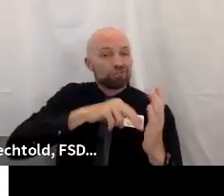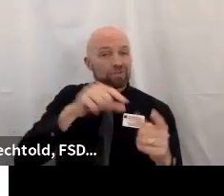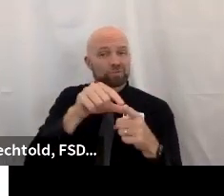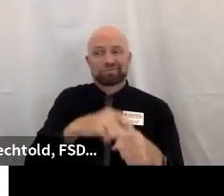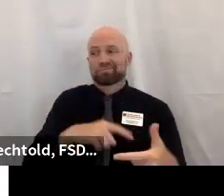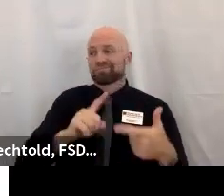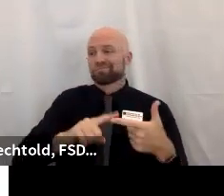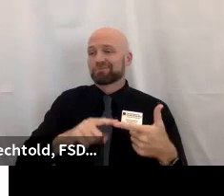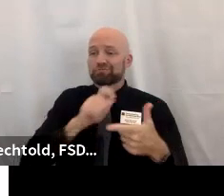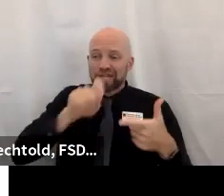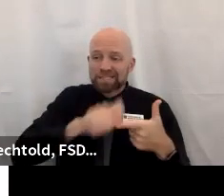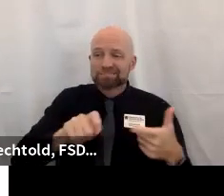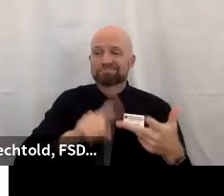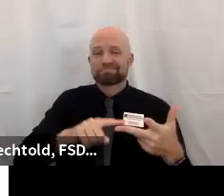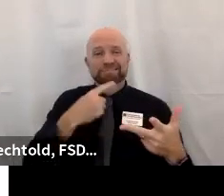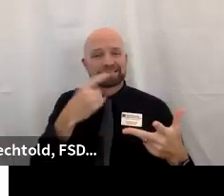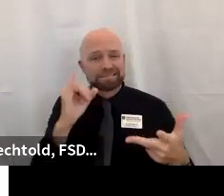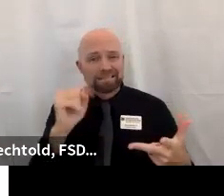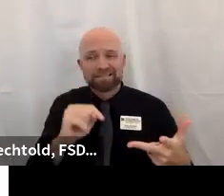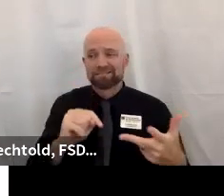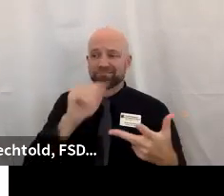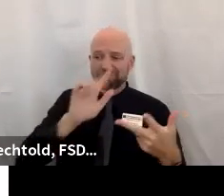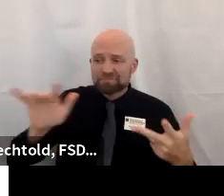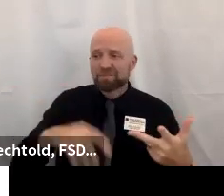For those words to stick with the students, they have to